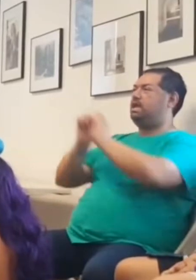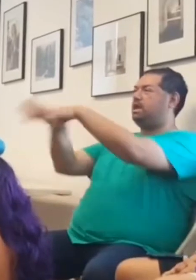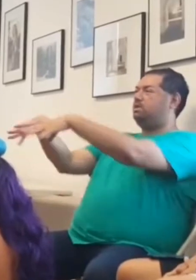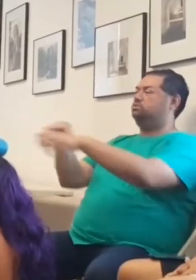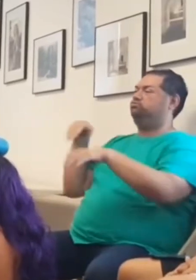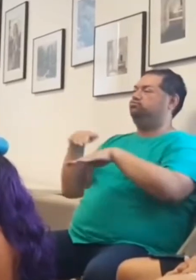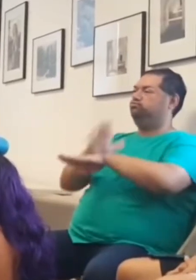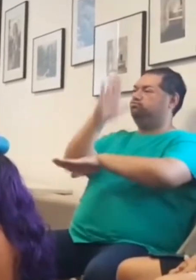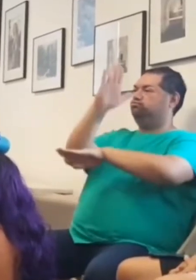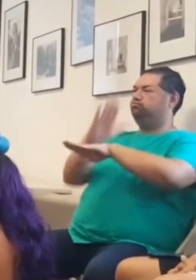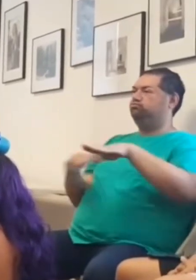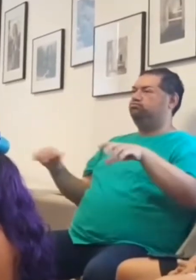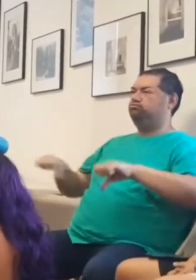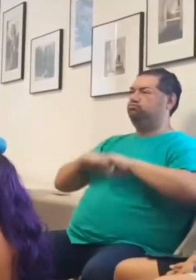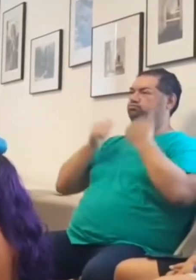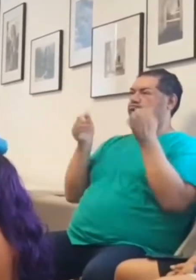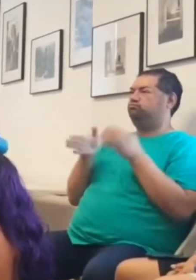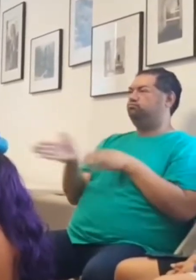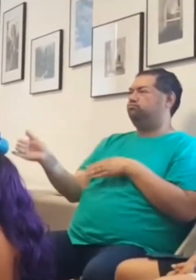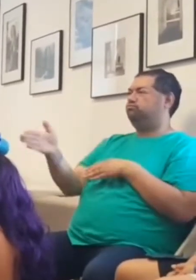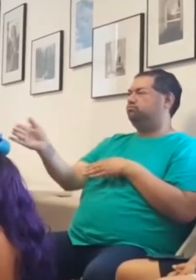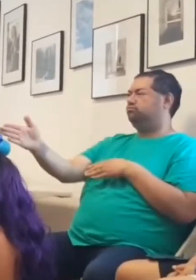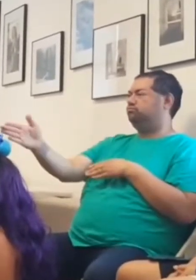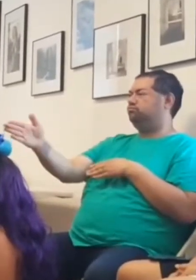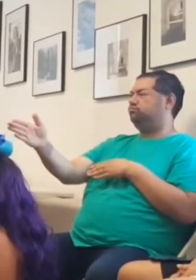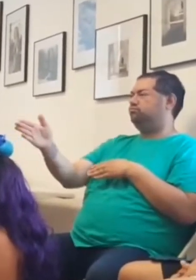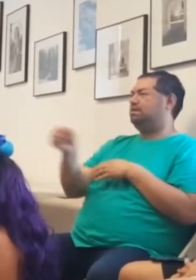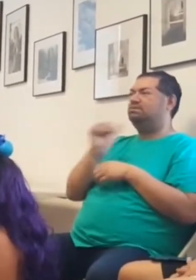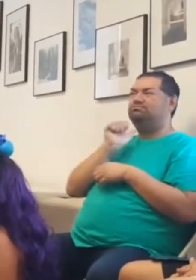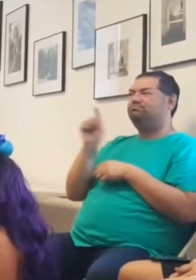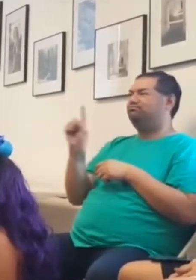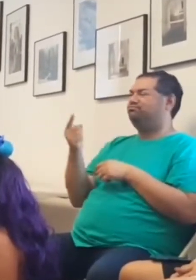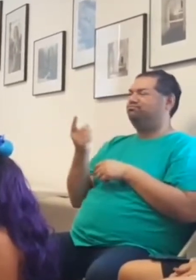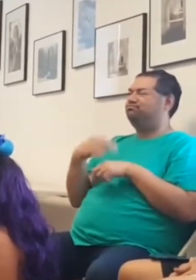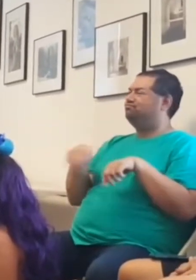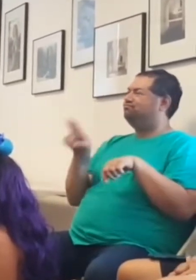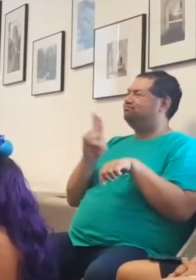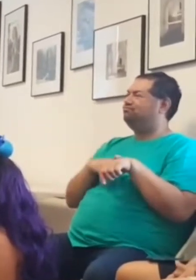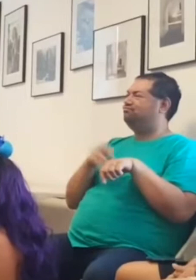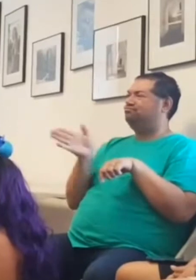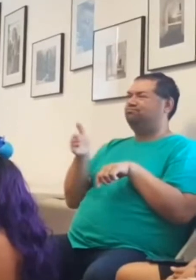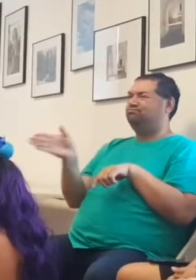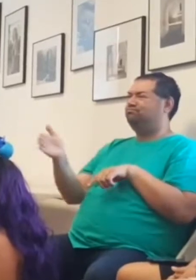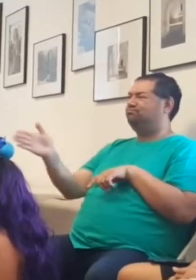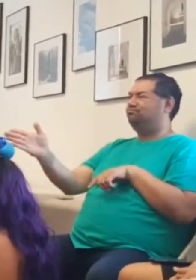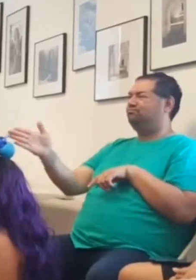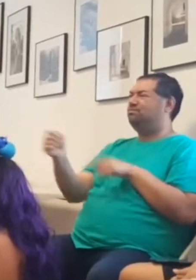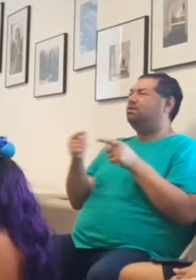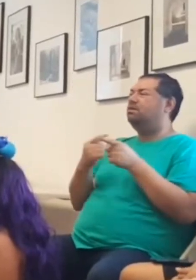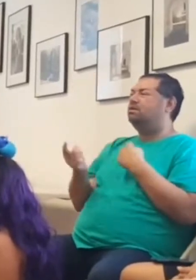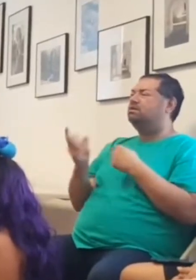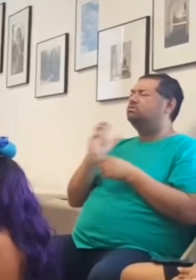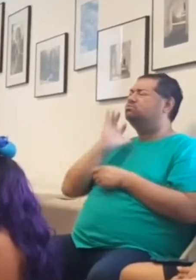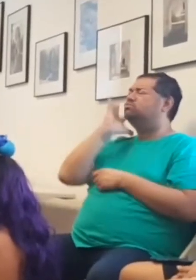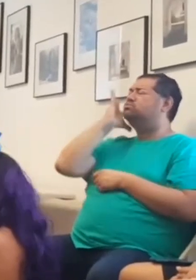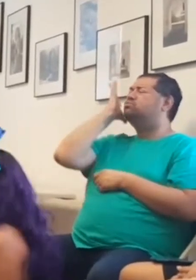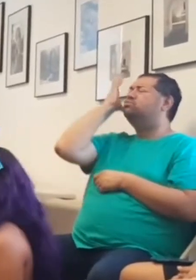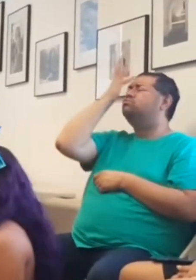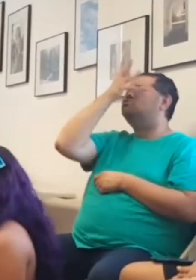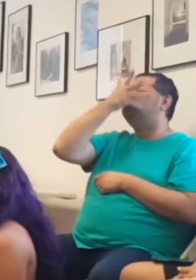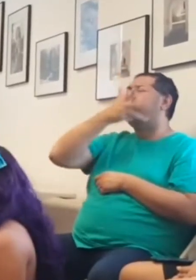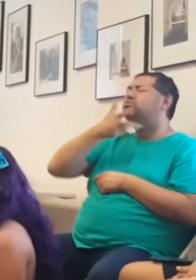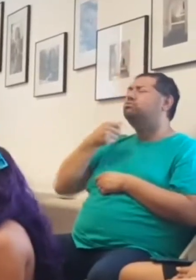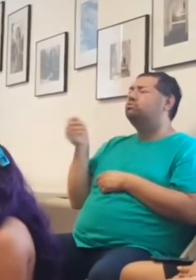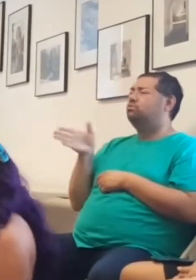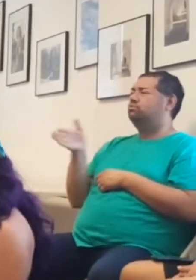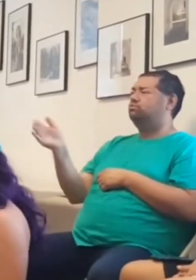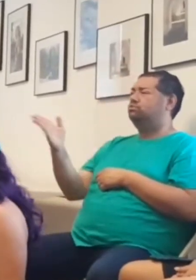there lived a fish. Not just any ordinary fish. But the most beautiful fish in the entire ocean.